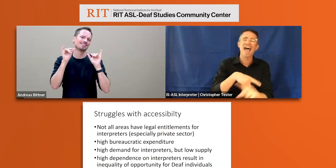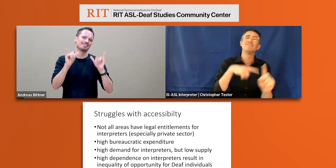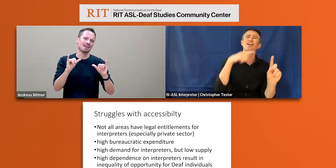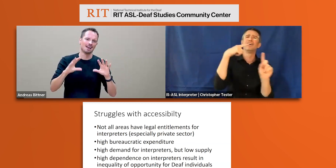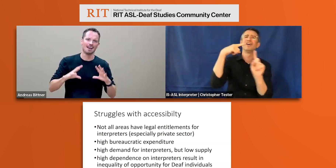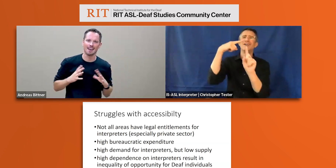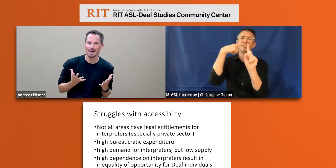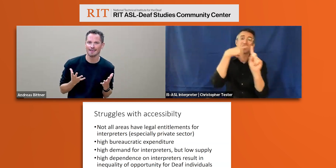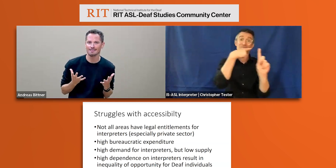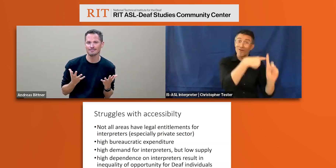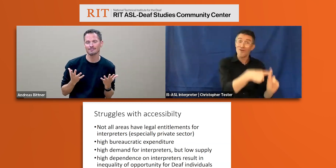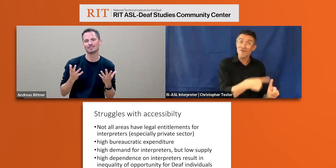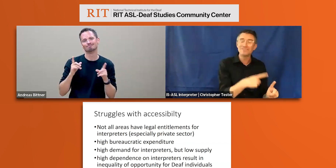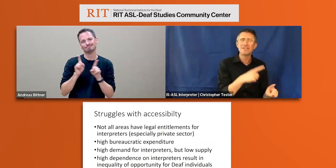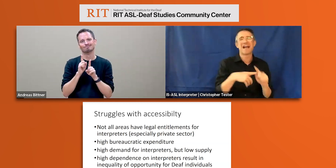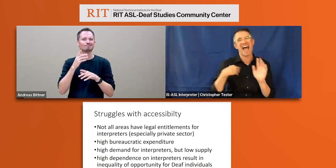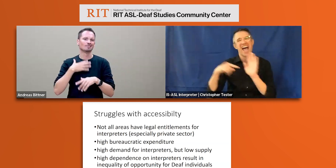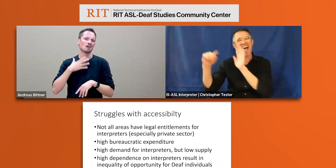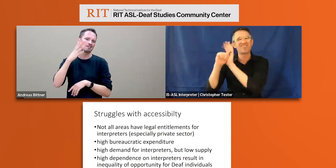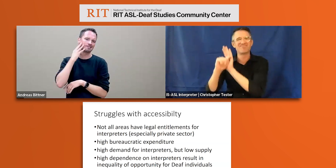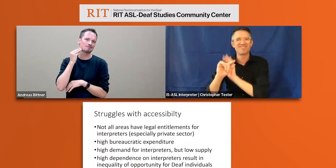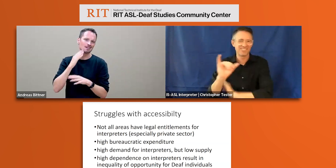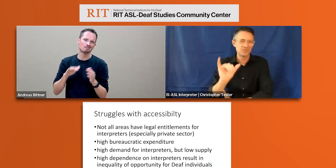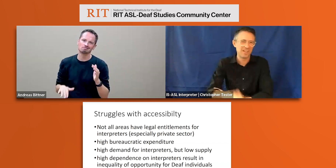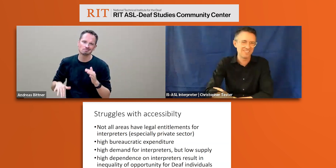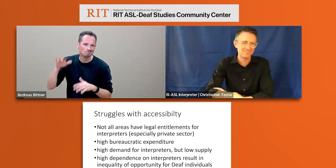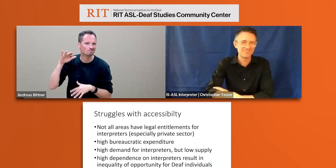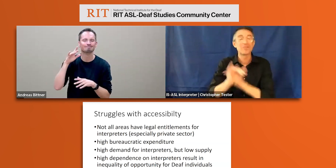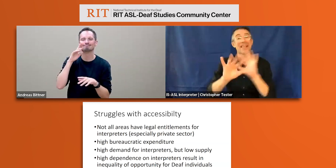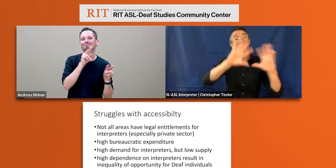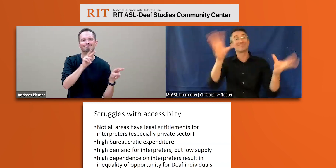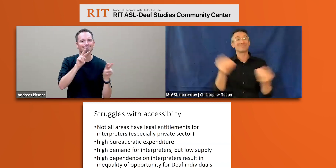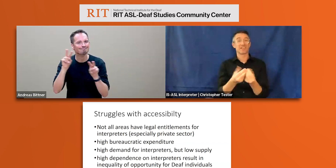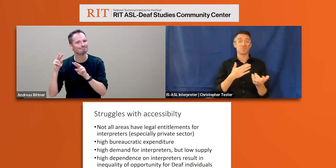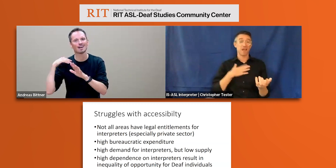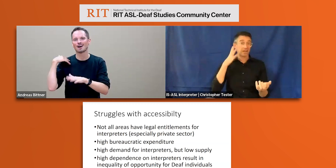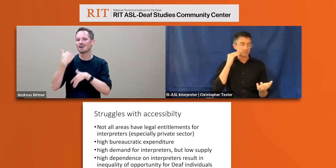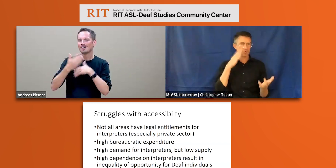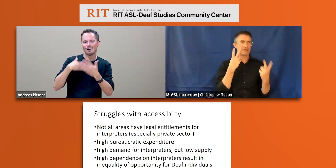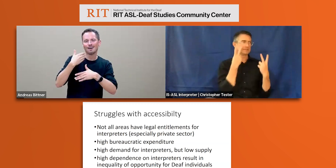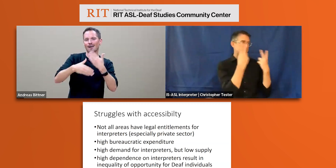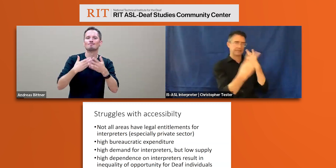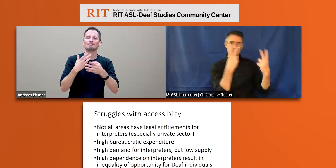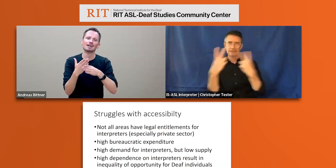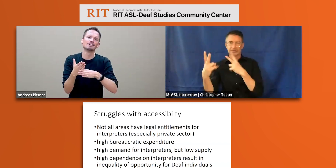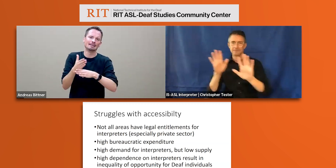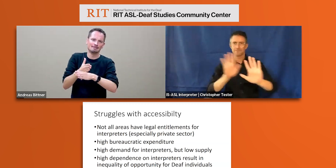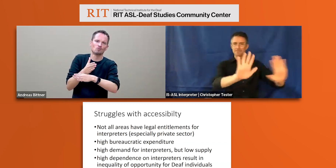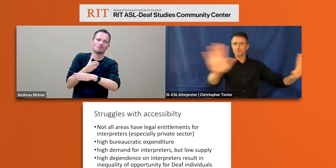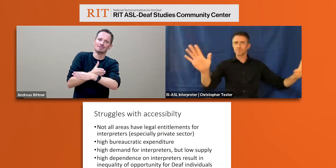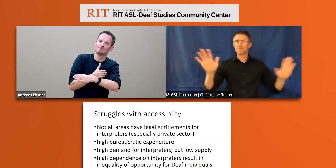So, obviously Germany has a lot of really great things going for its Deaf community, but there are a lot